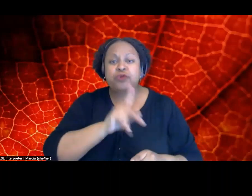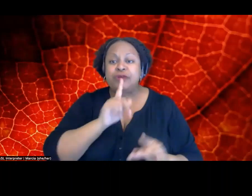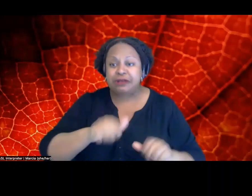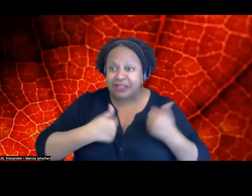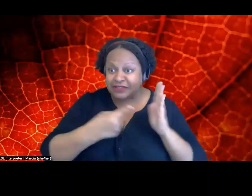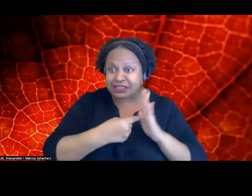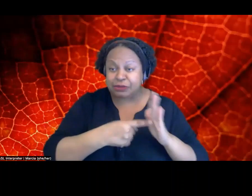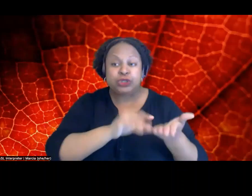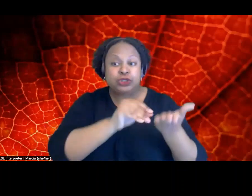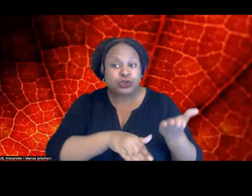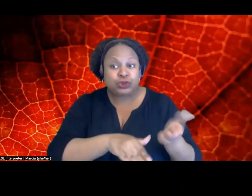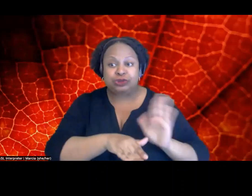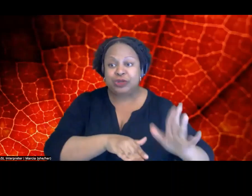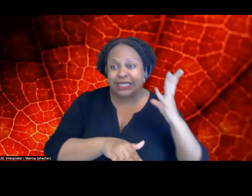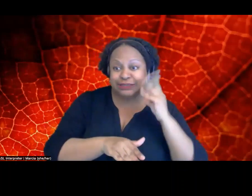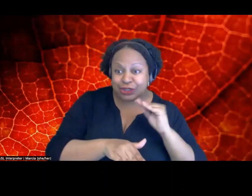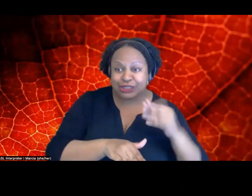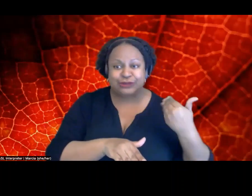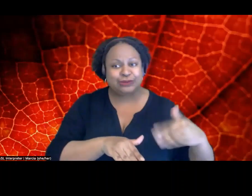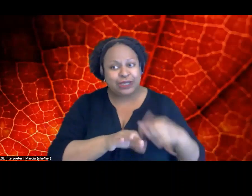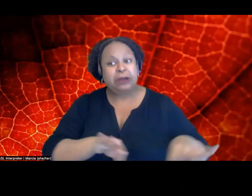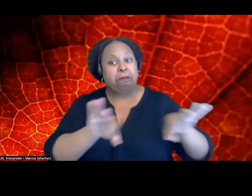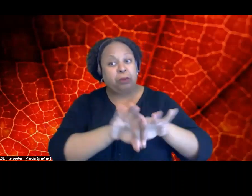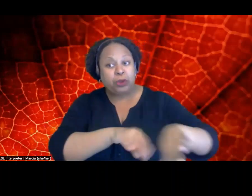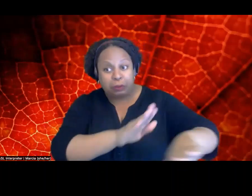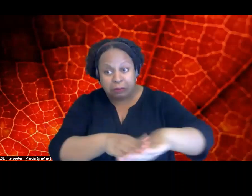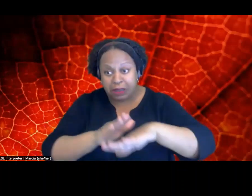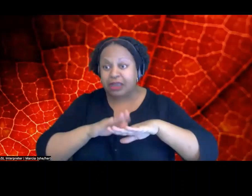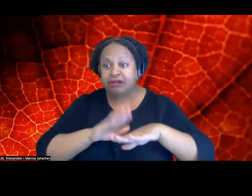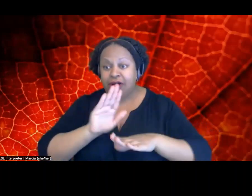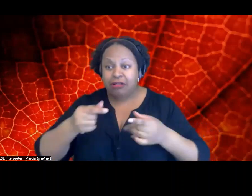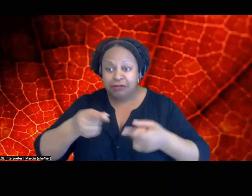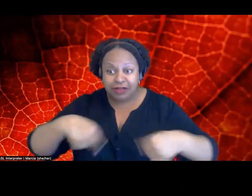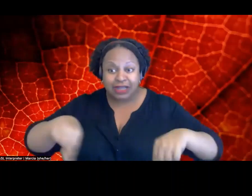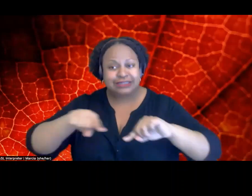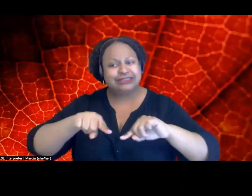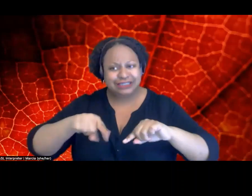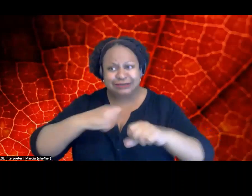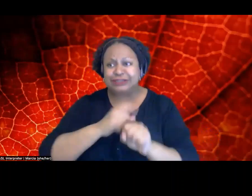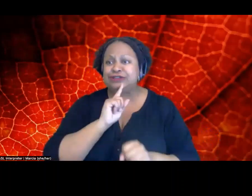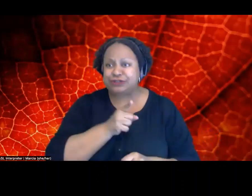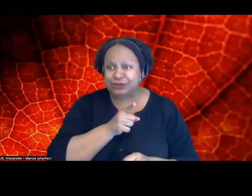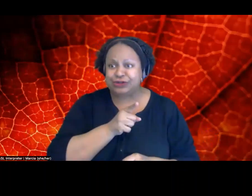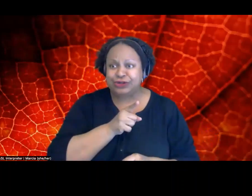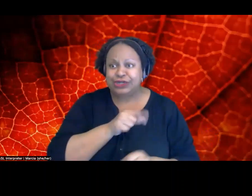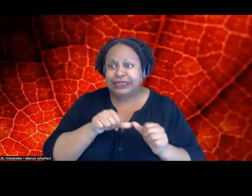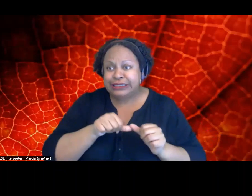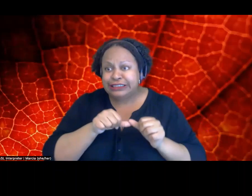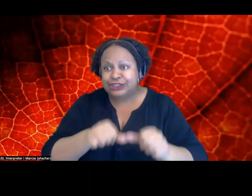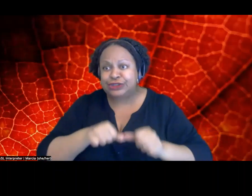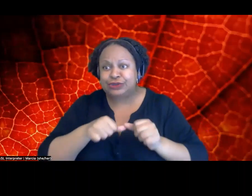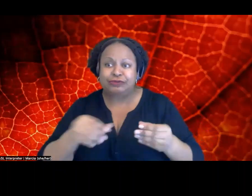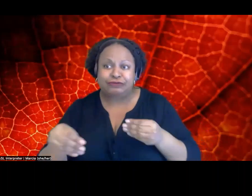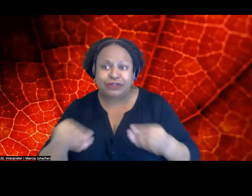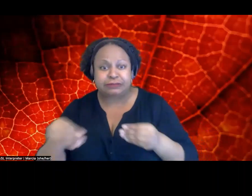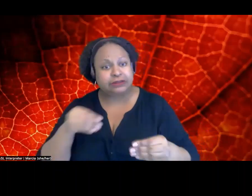It was a very important reminder to all of us of the need to ensure continued flexibility for students.